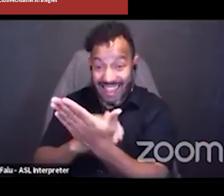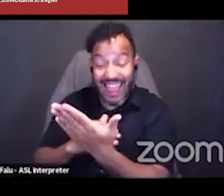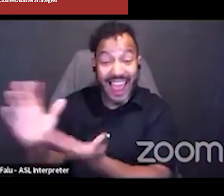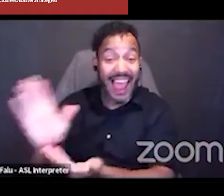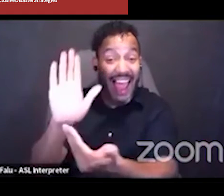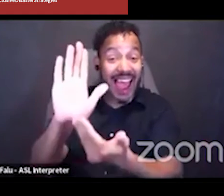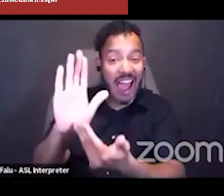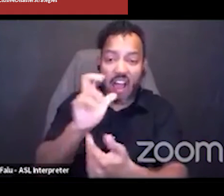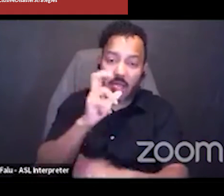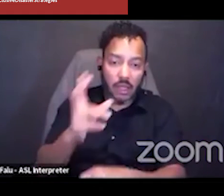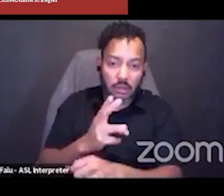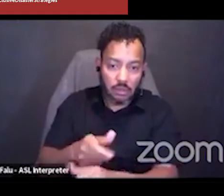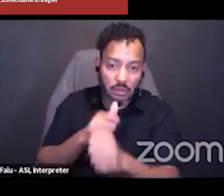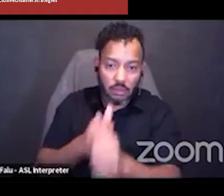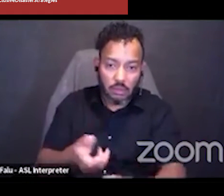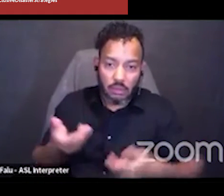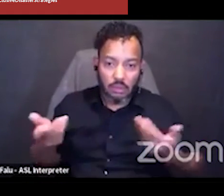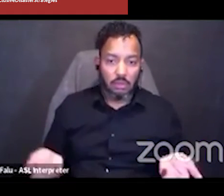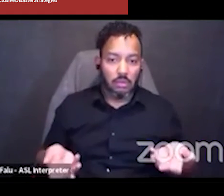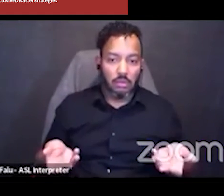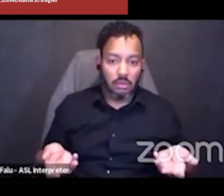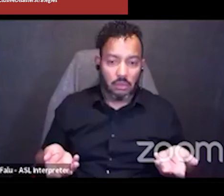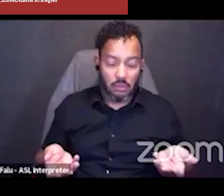There's a problem with registries we can talk about that another time.